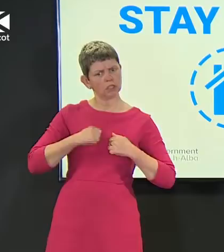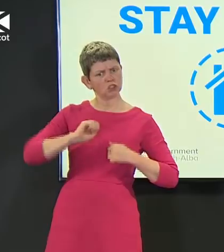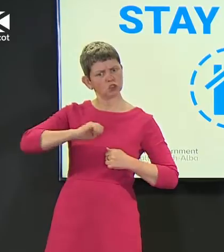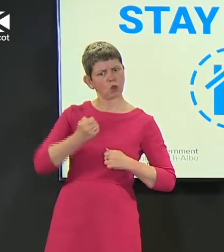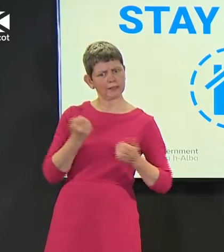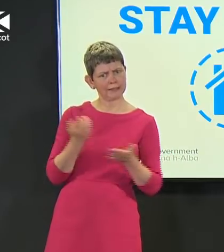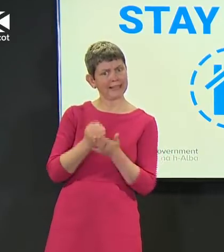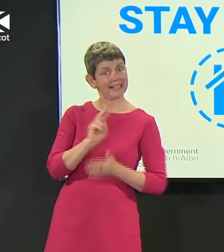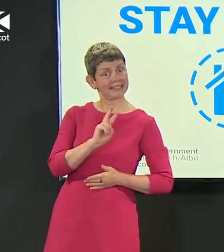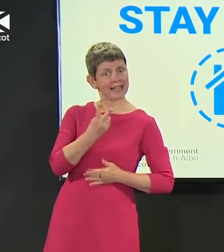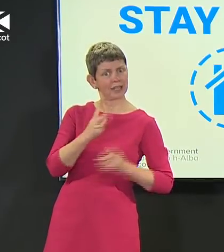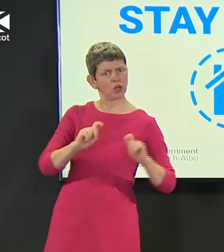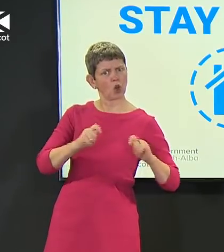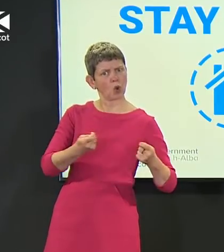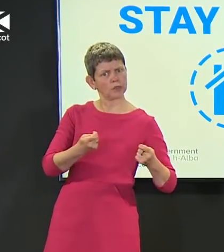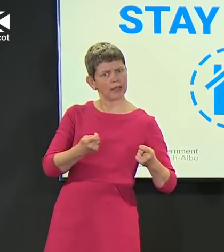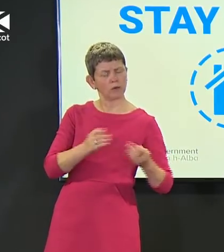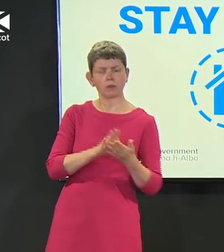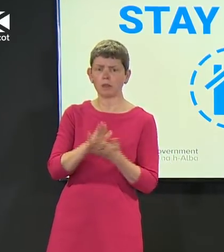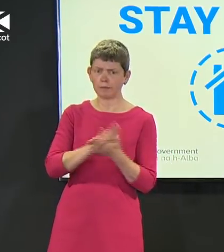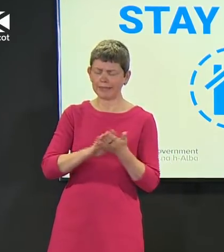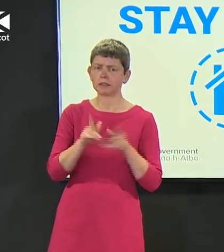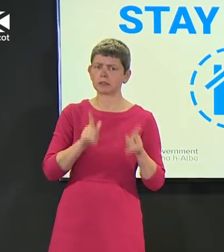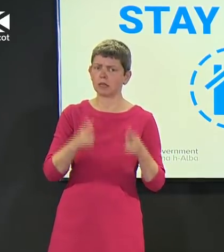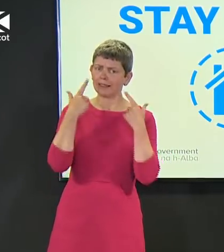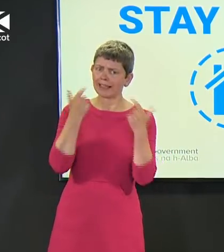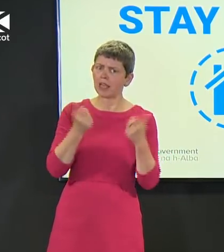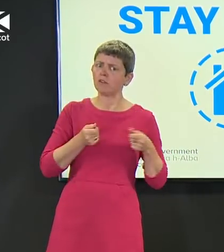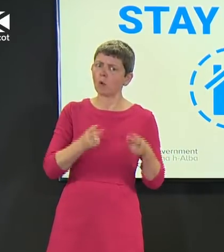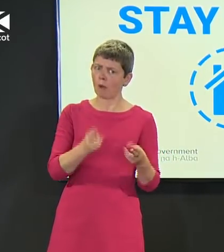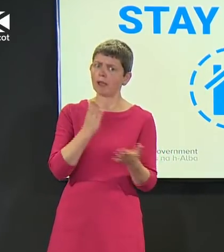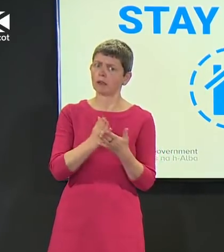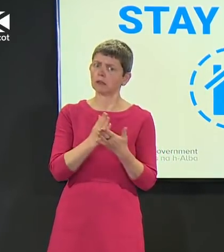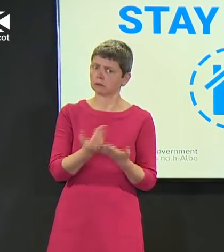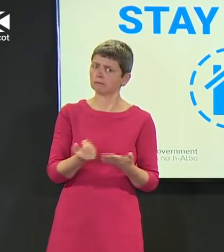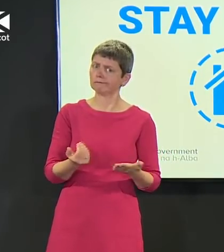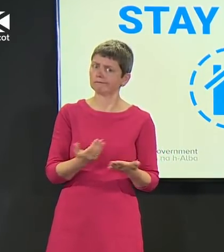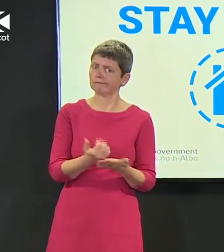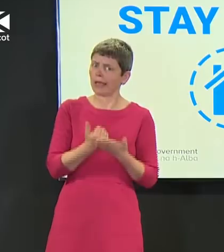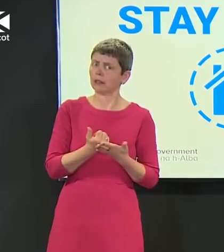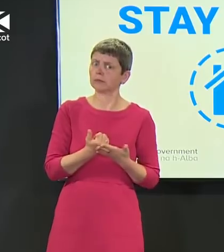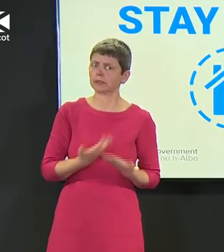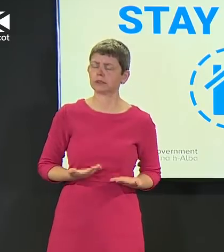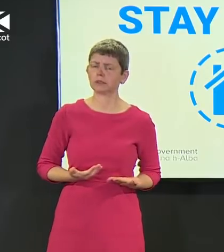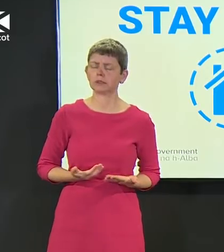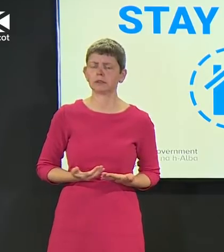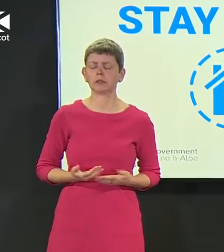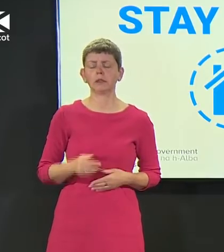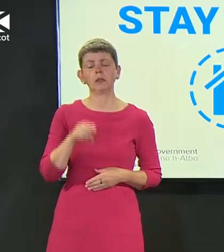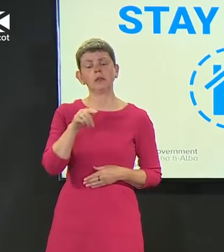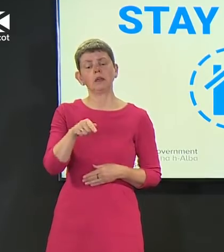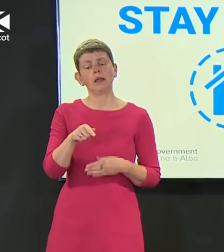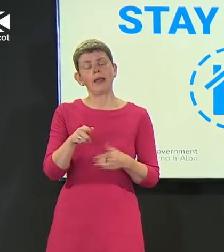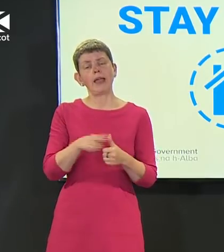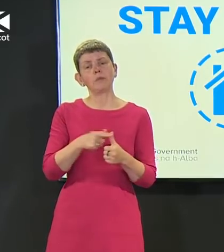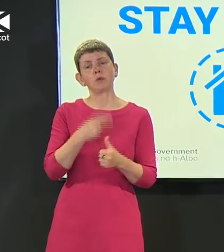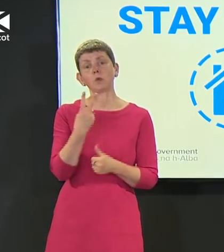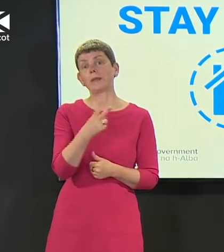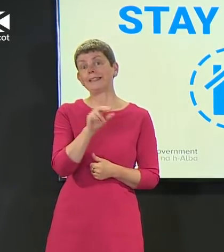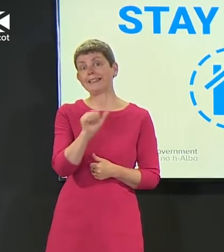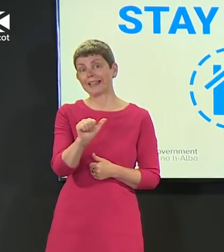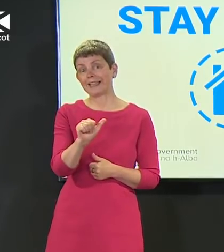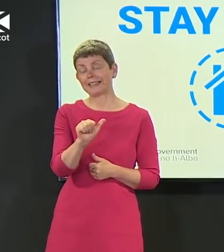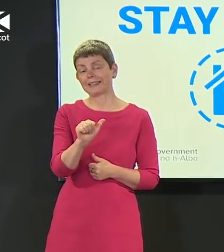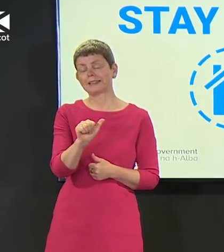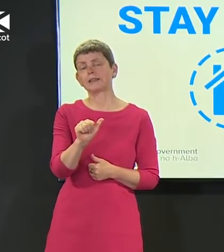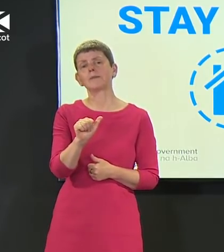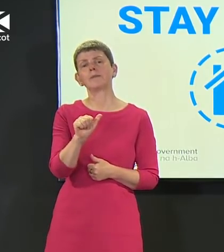that is right for us the opening of hospitality on the 26th will be outdoors pretty much as normal